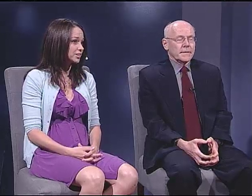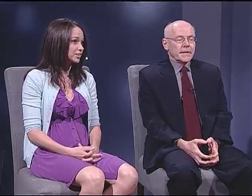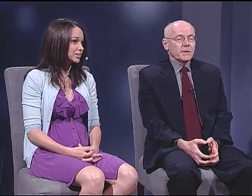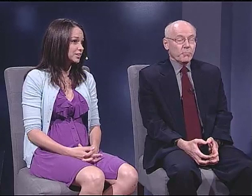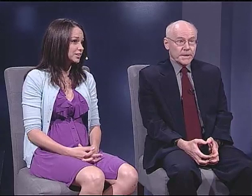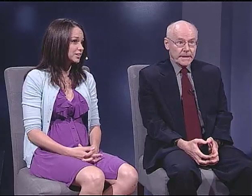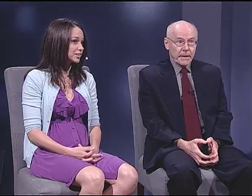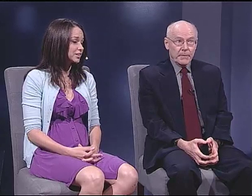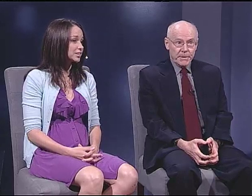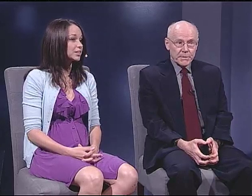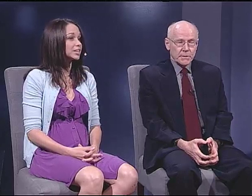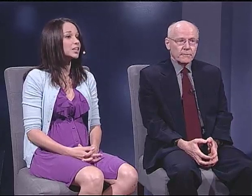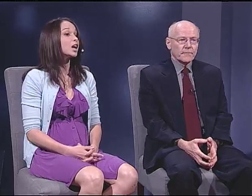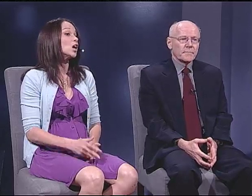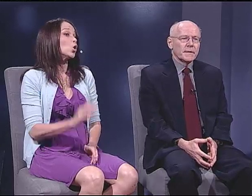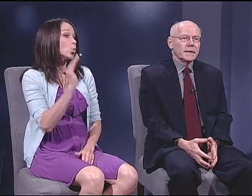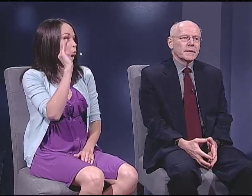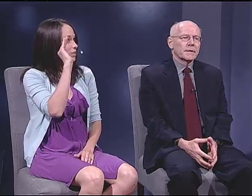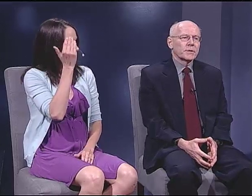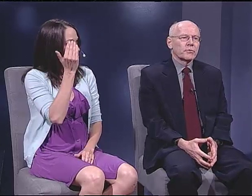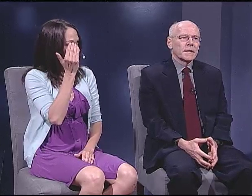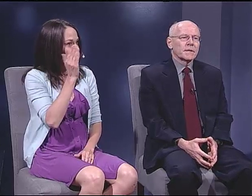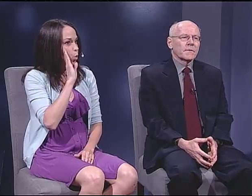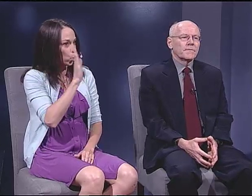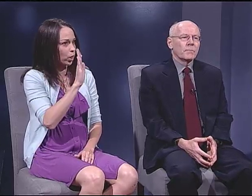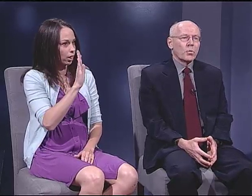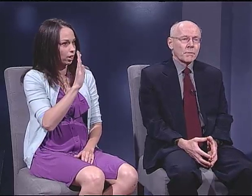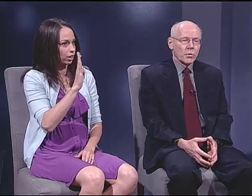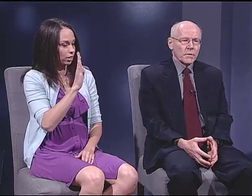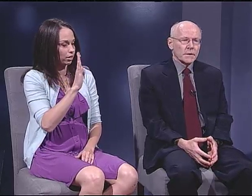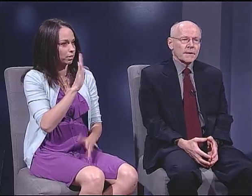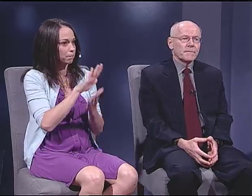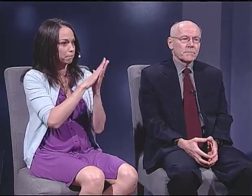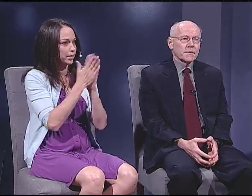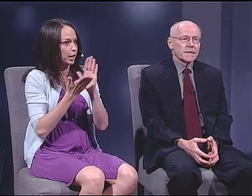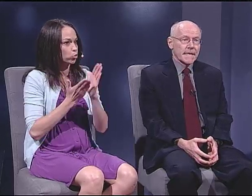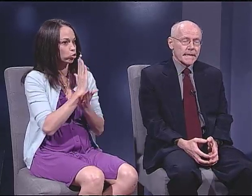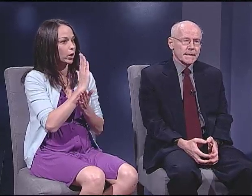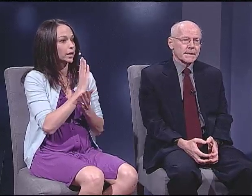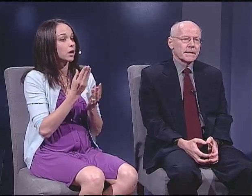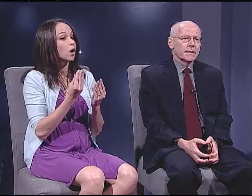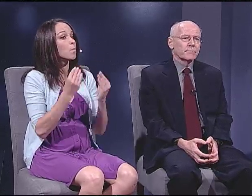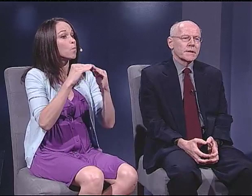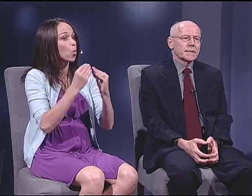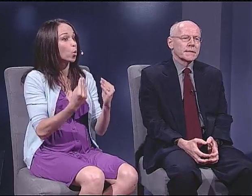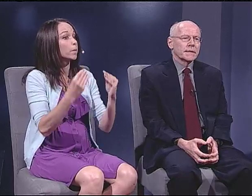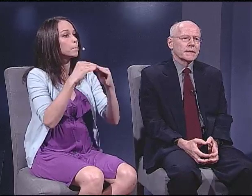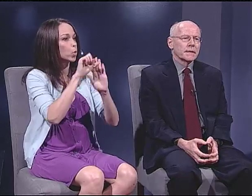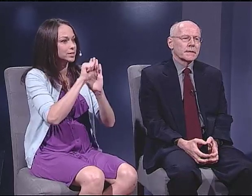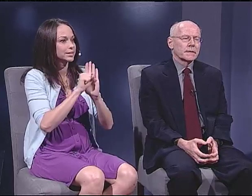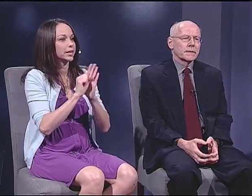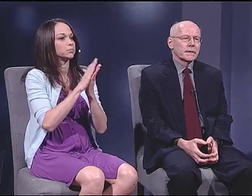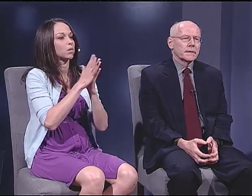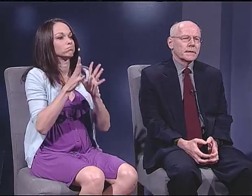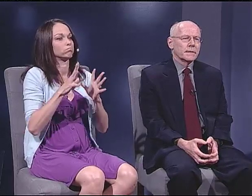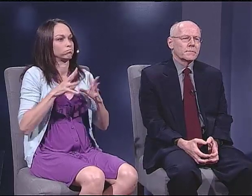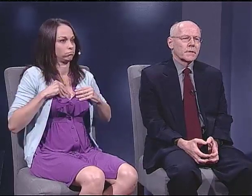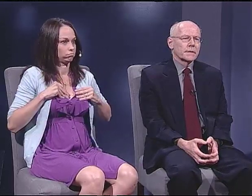Professor Gregg: It would appear so from the trend of more and more federal states embracing the right